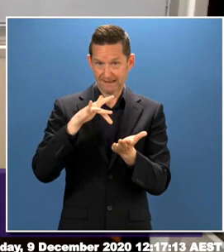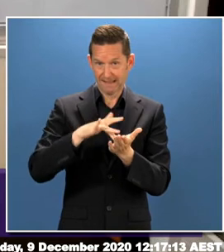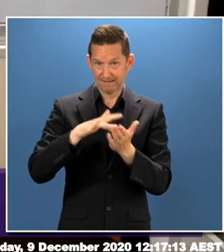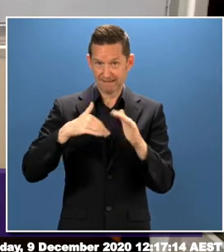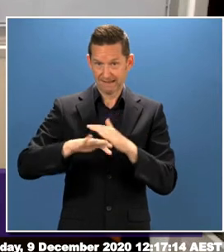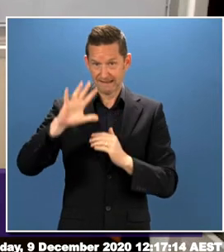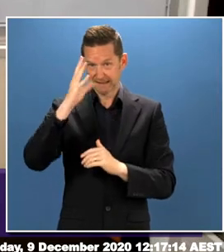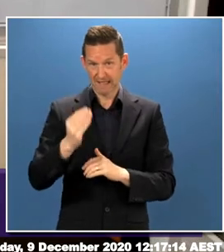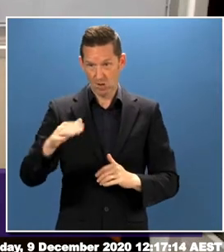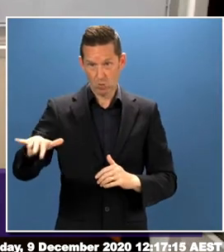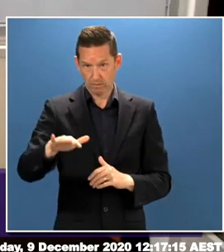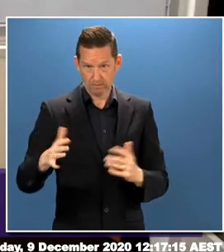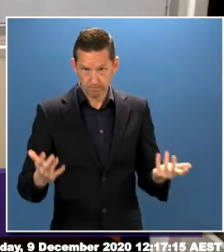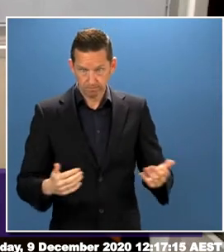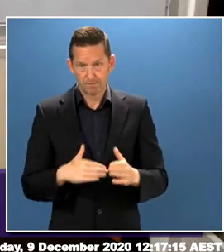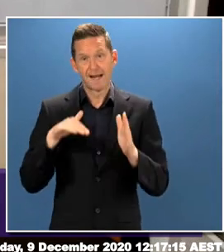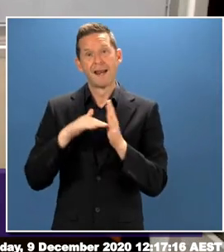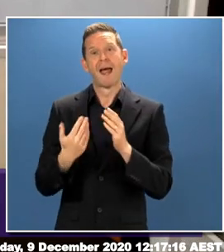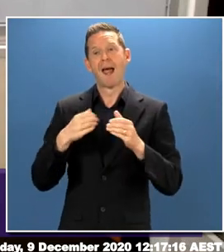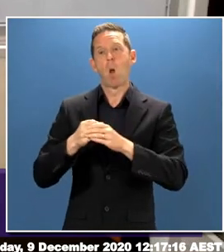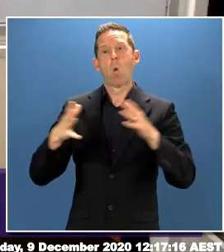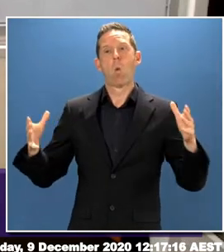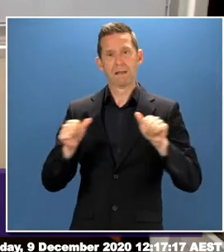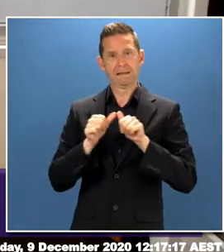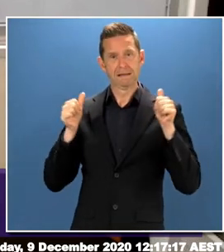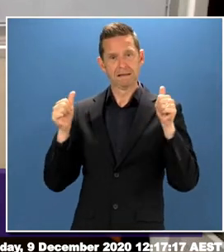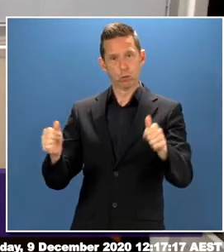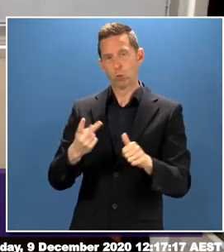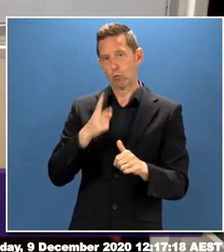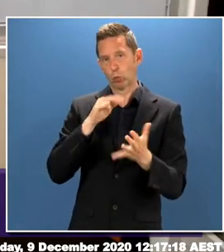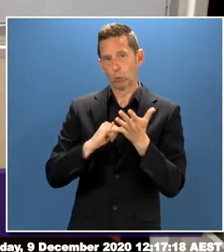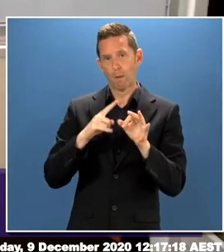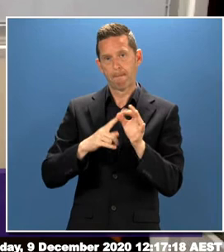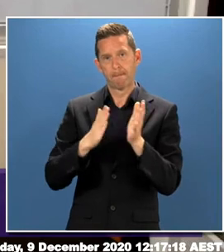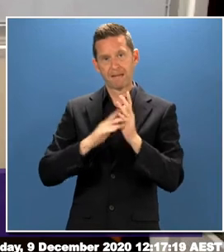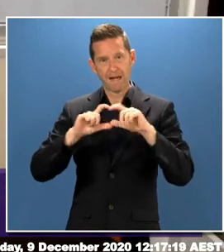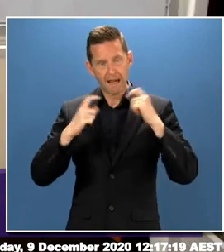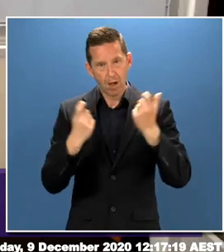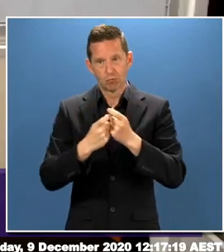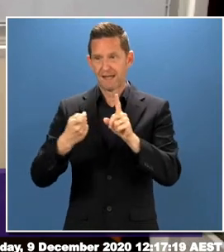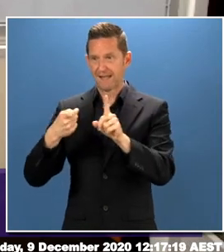We've now got 200 square meters of classroom and kitchen, and functioning classroom with lots